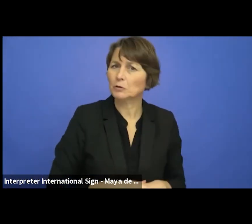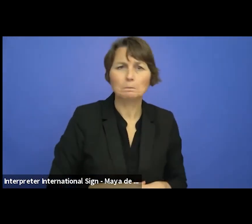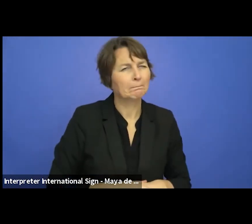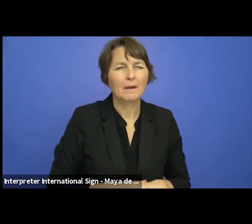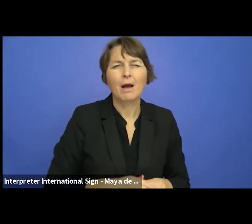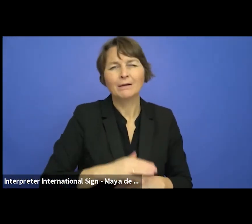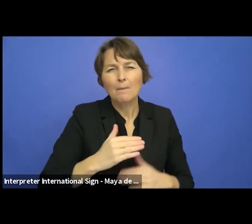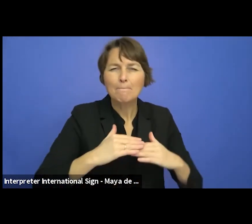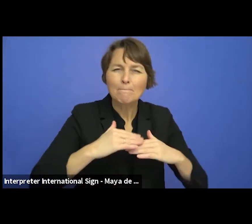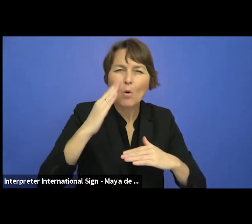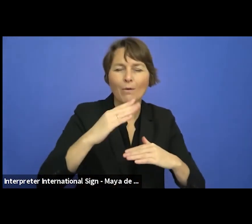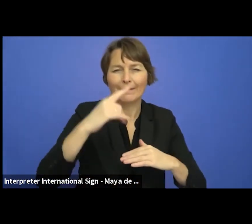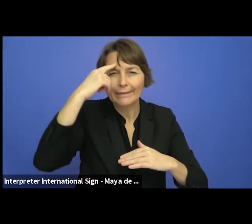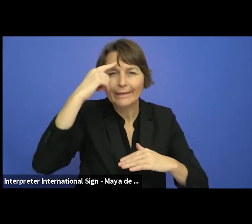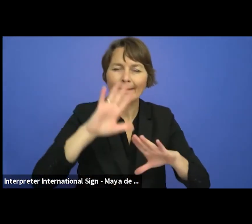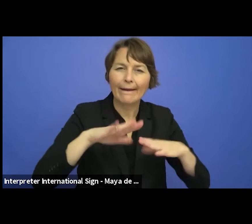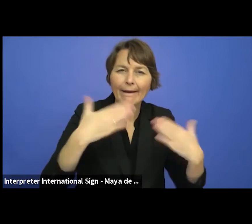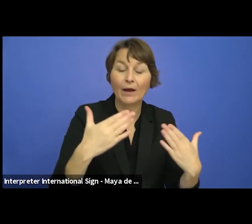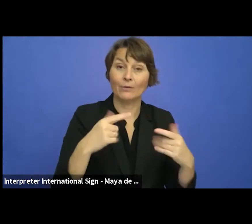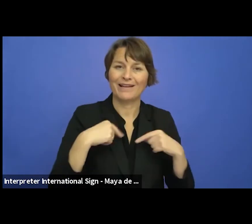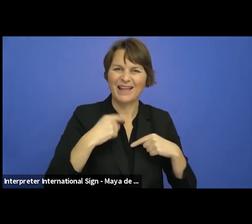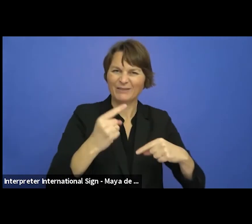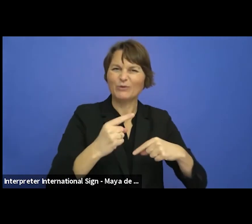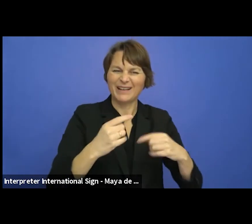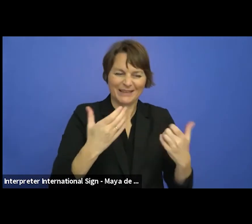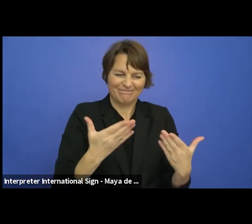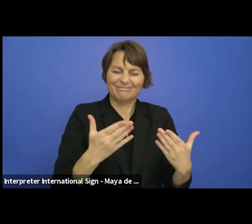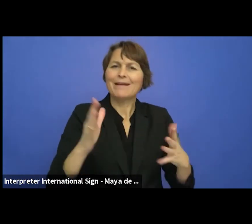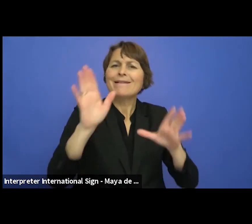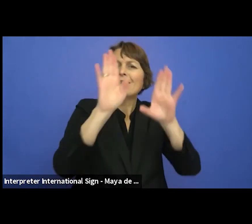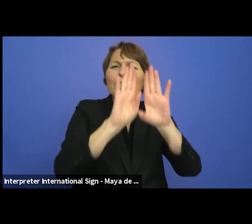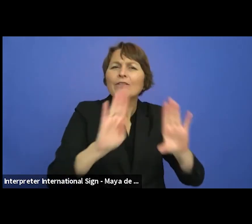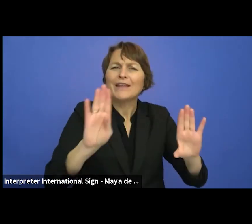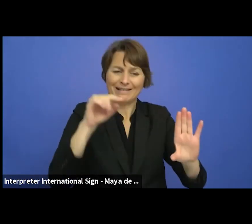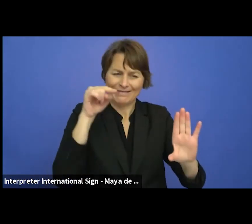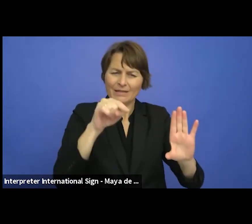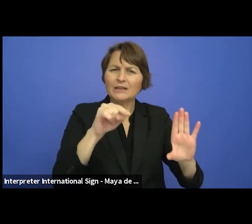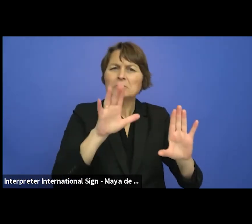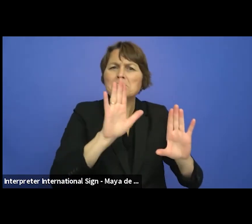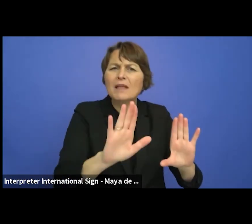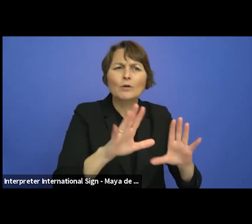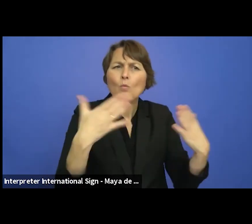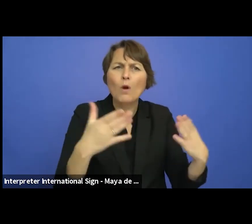how to include the fundamental role of theatre in other initiatives of the European commission.